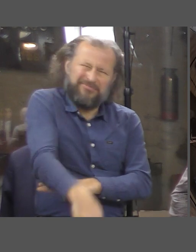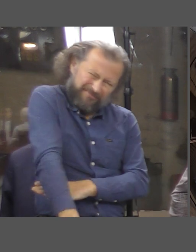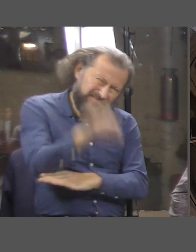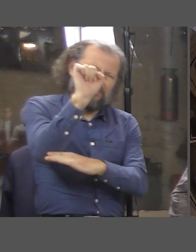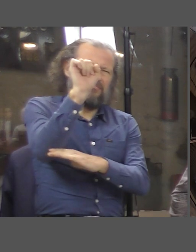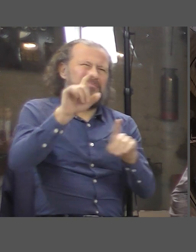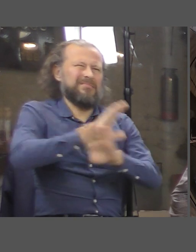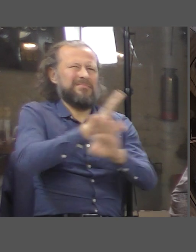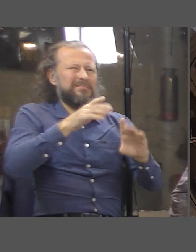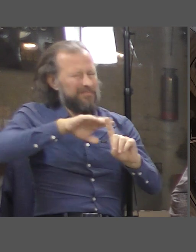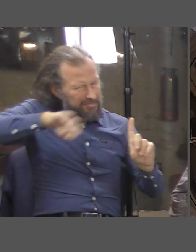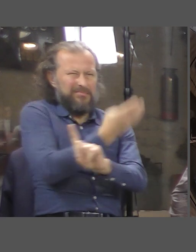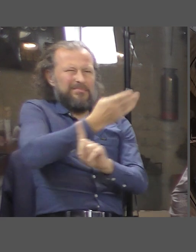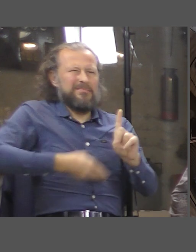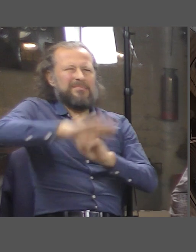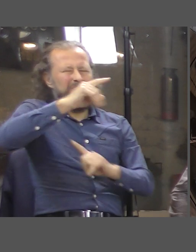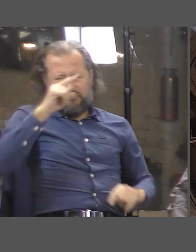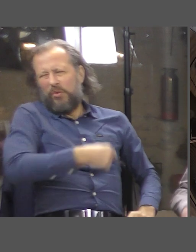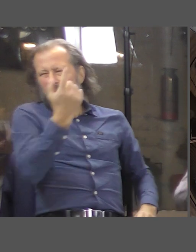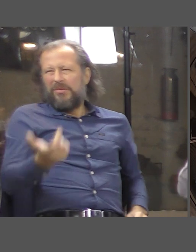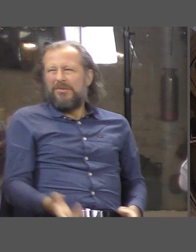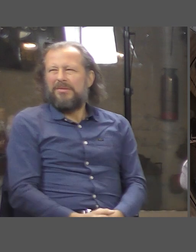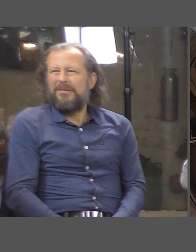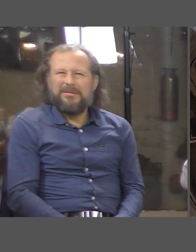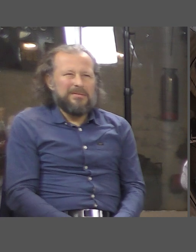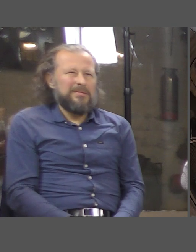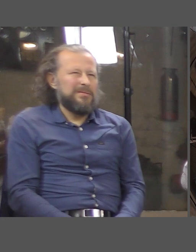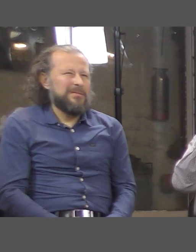not just stopping on that barrier, we have to keep our heads up forward, we have to make an effort.